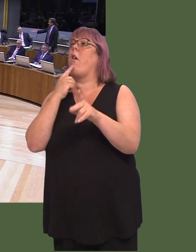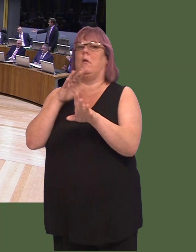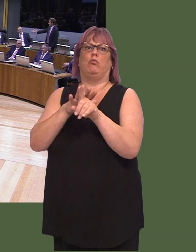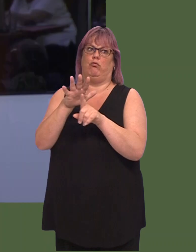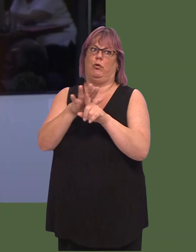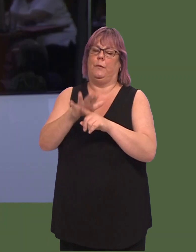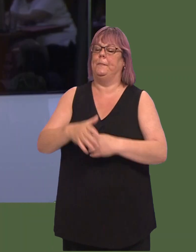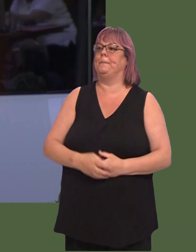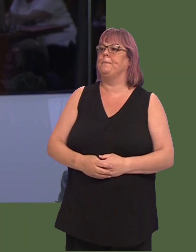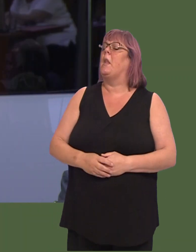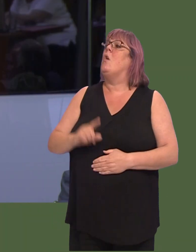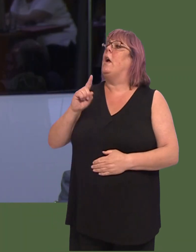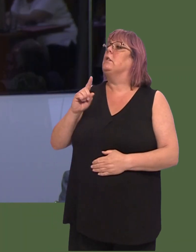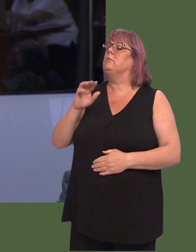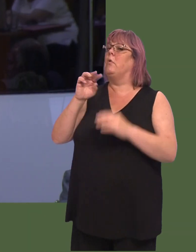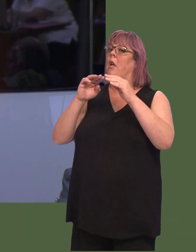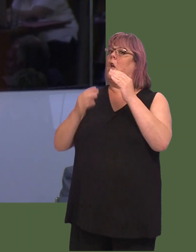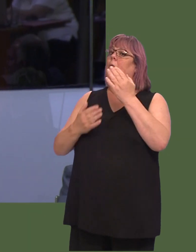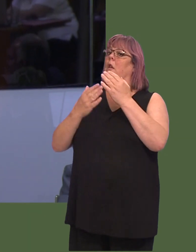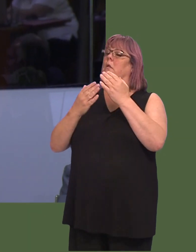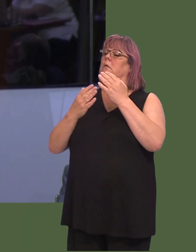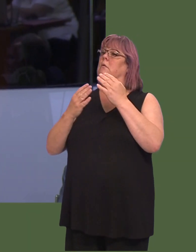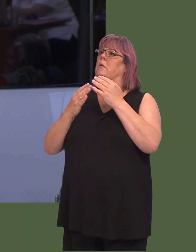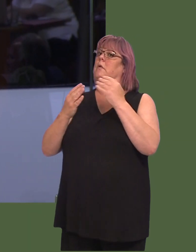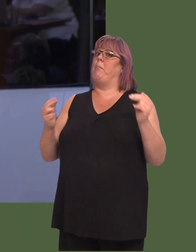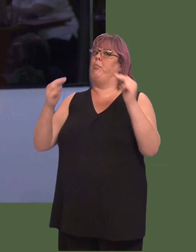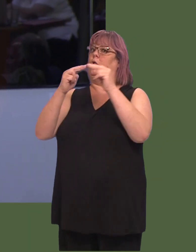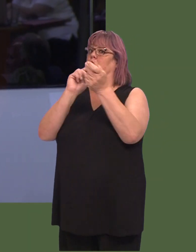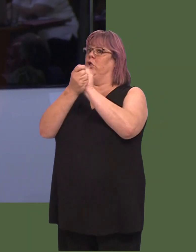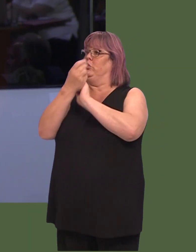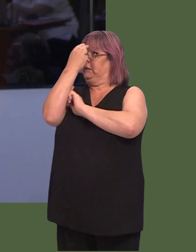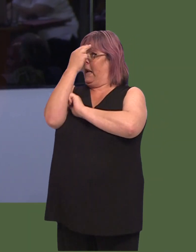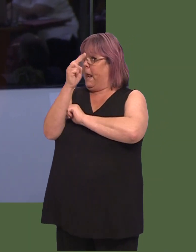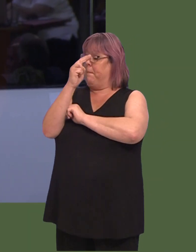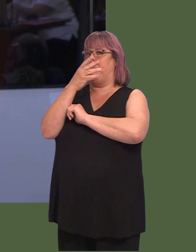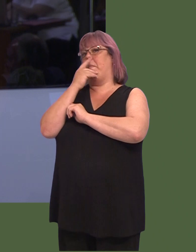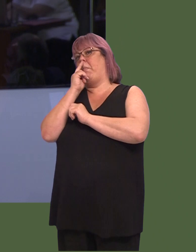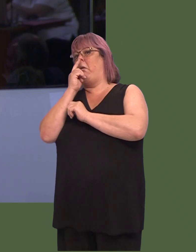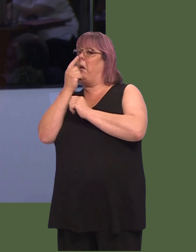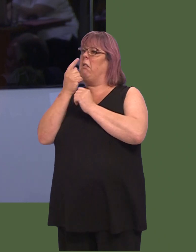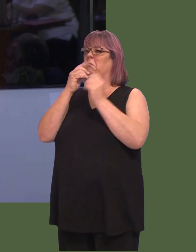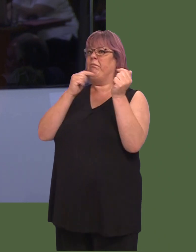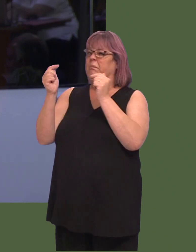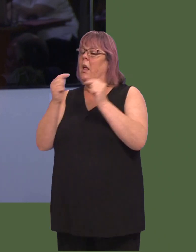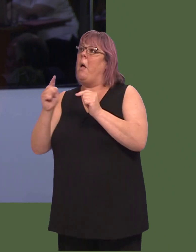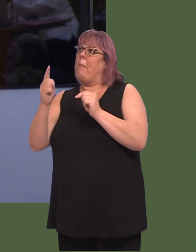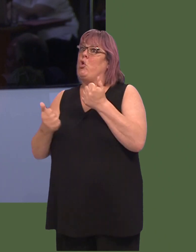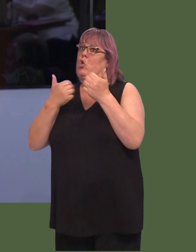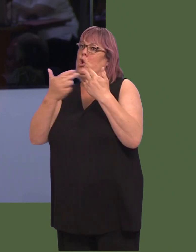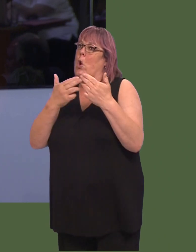The question about the name of the bridge has been raised many times, but isn't it more important, First Minister, that the tolls on that bridge have been reduced and are going